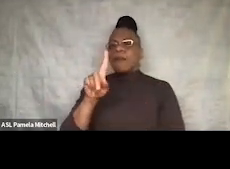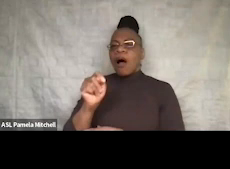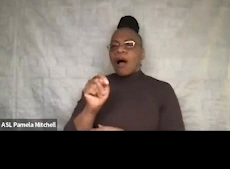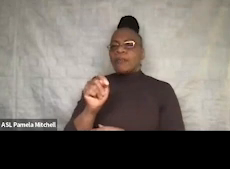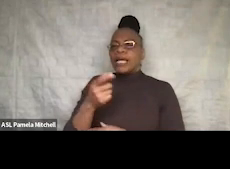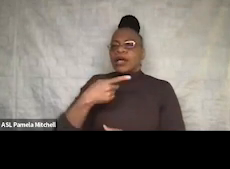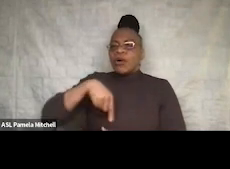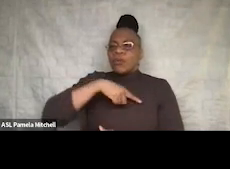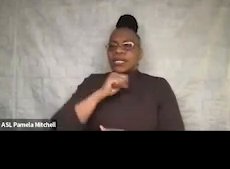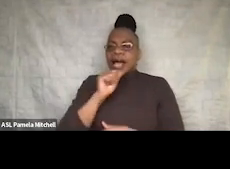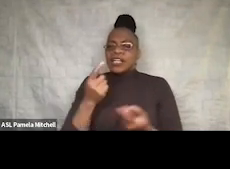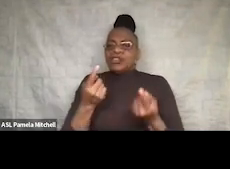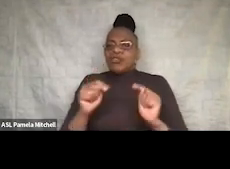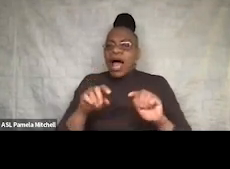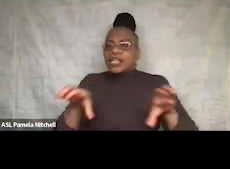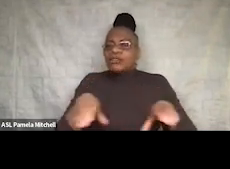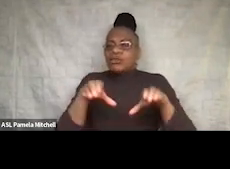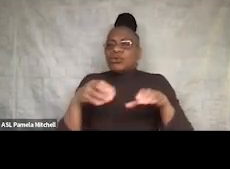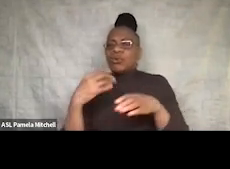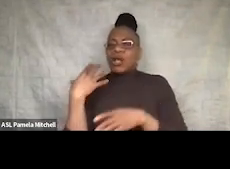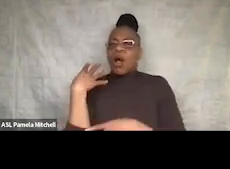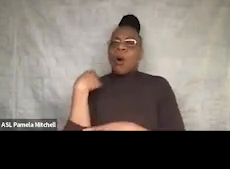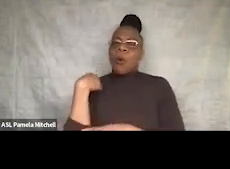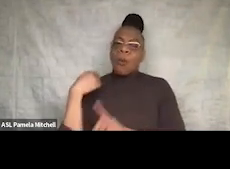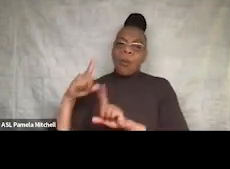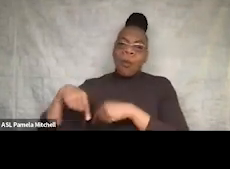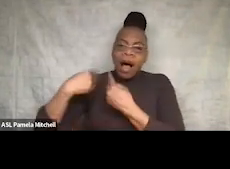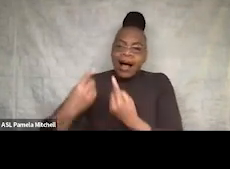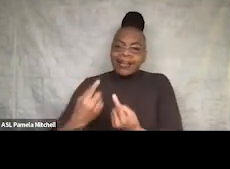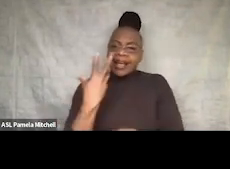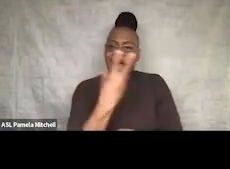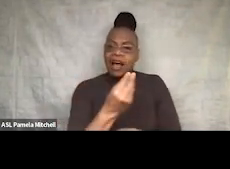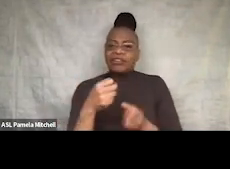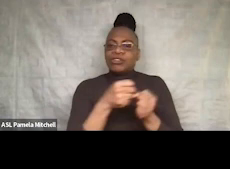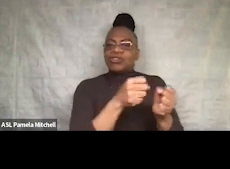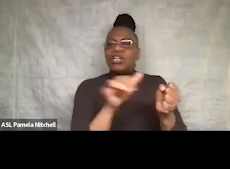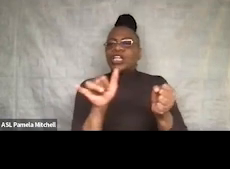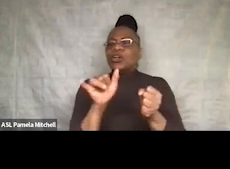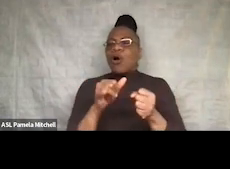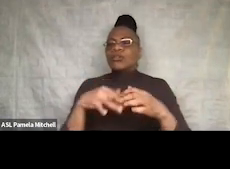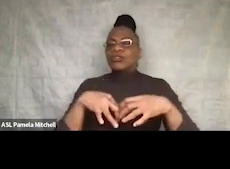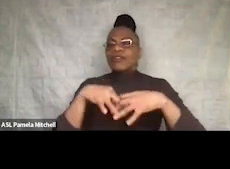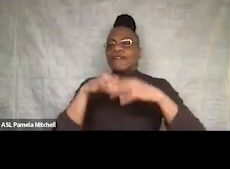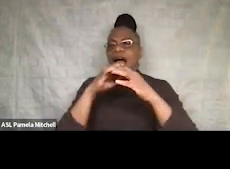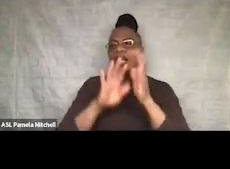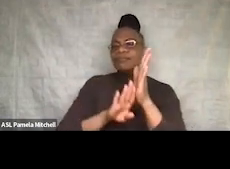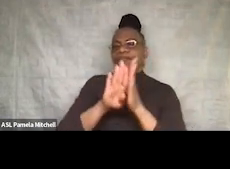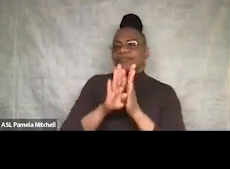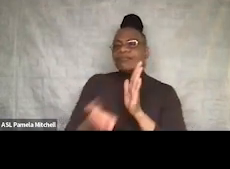And ultimately, what we're trying to do within this community is develop a rehousing infrastructure. So next slide.